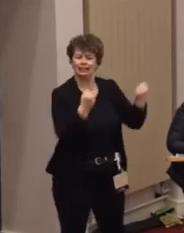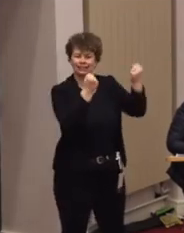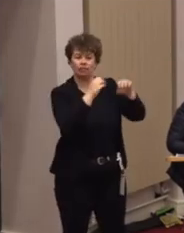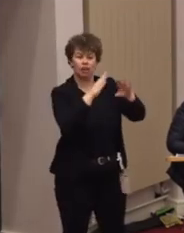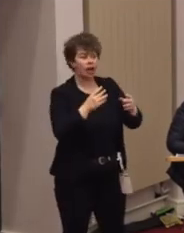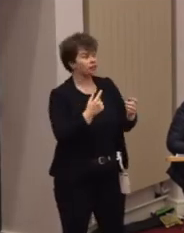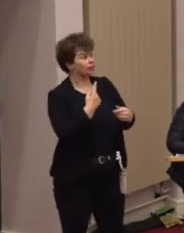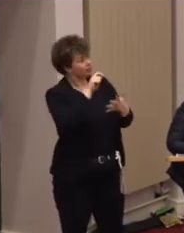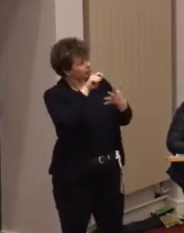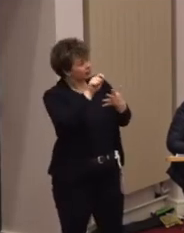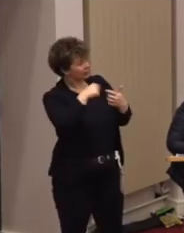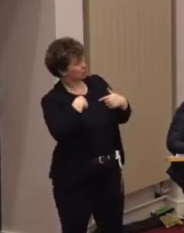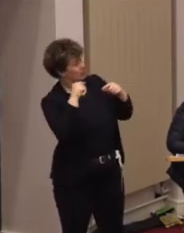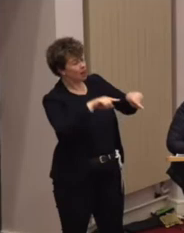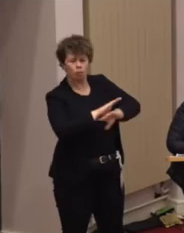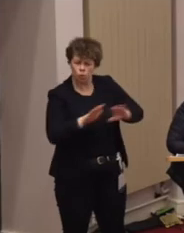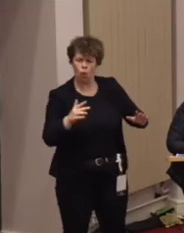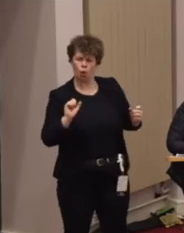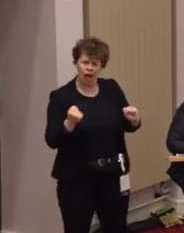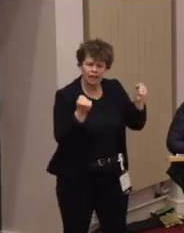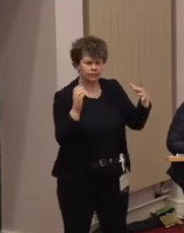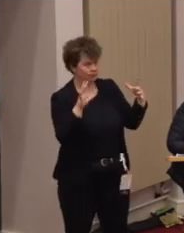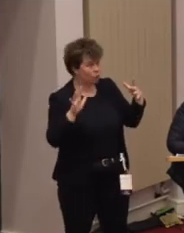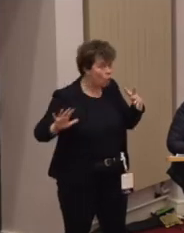labels. The climate change mitigations resilient capacity